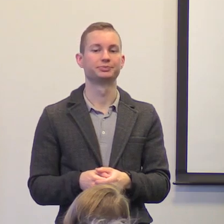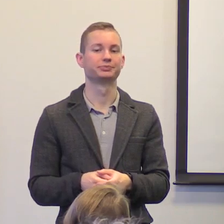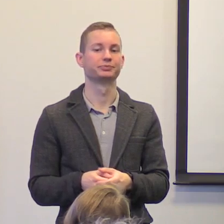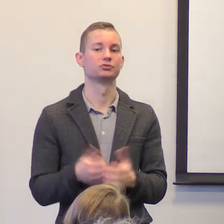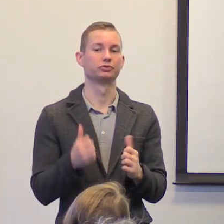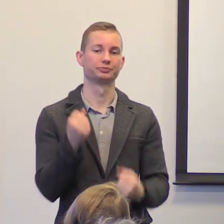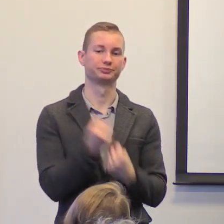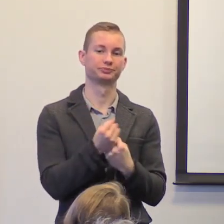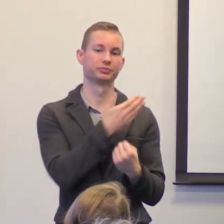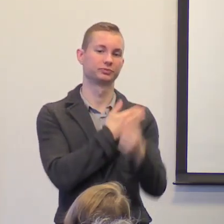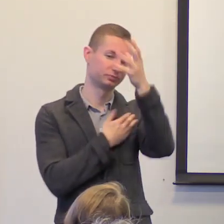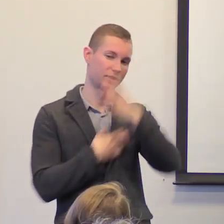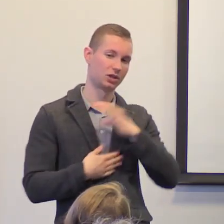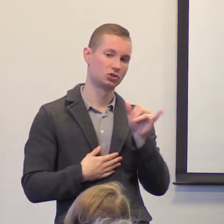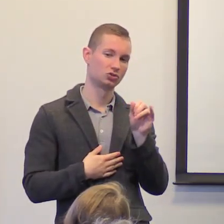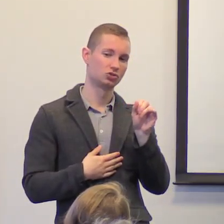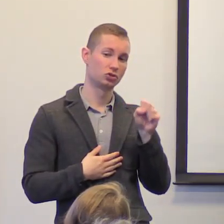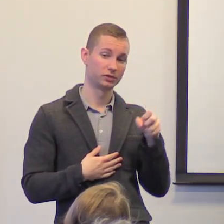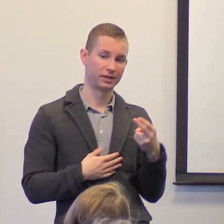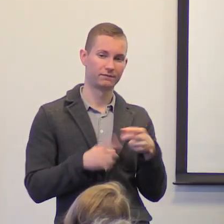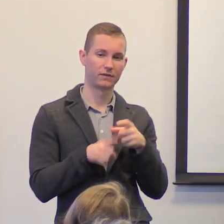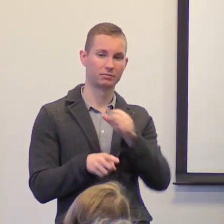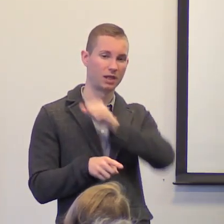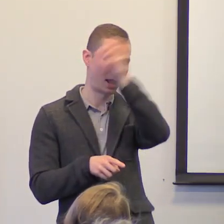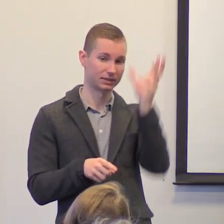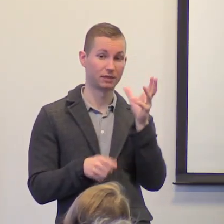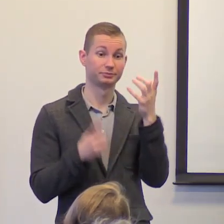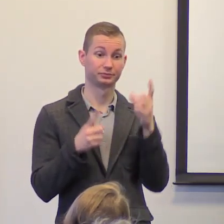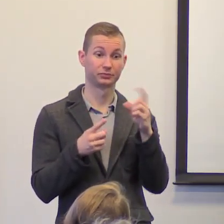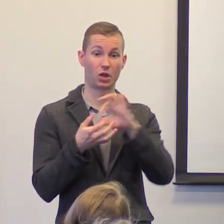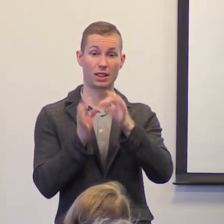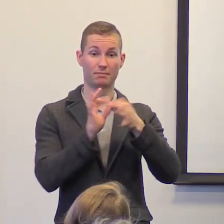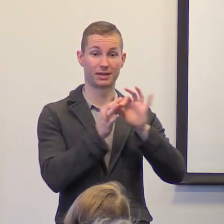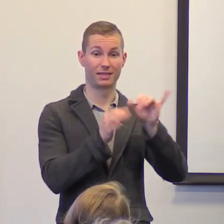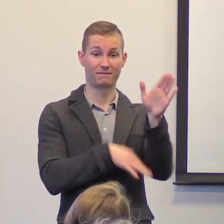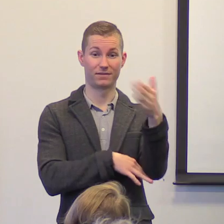young man, Joseph Frederick from Alaska, who, when the Olympics flag was going by, he wanted